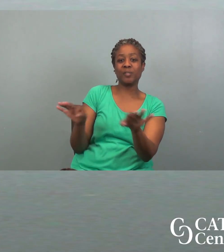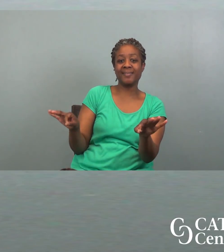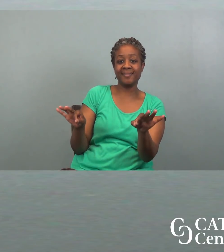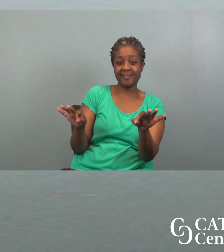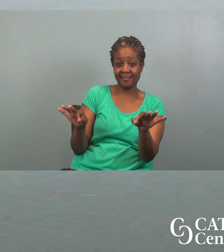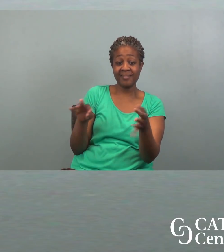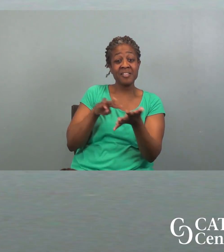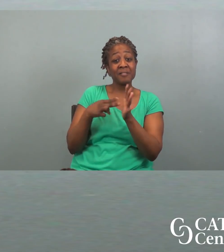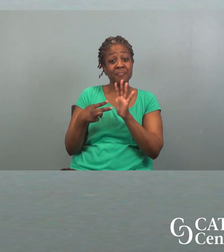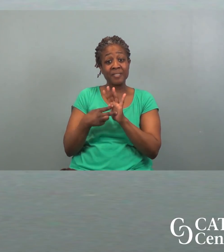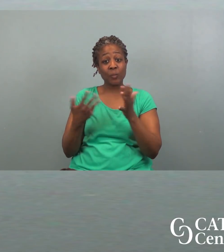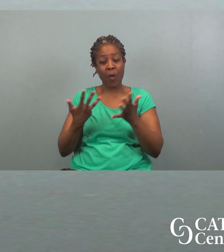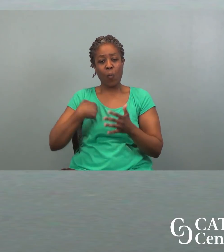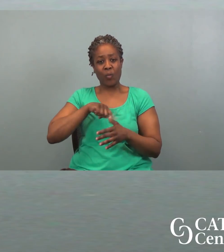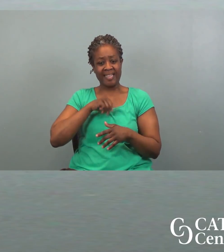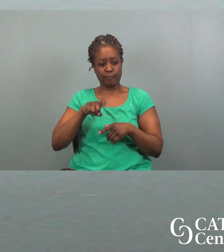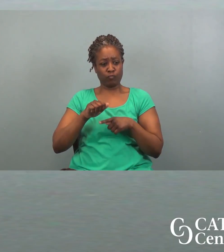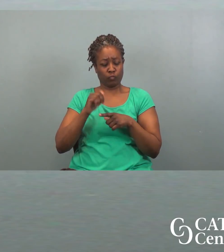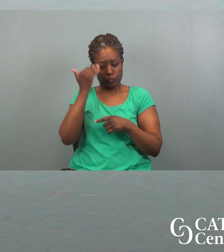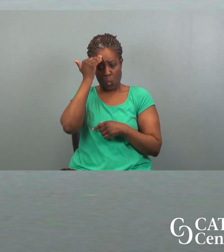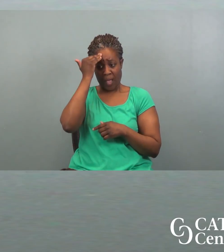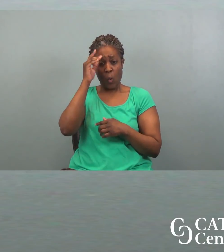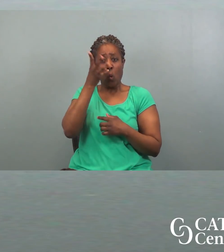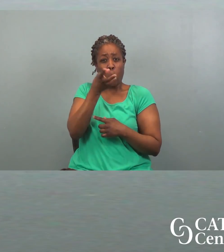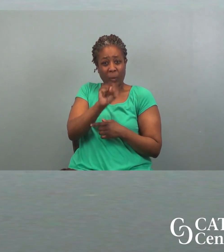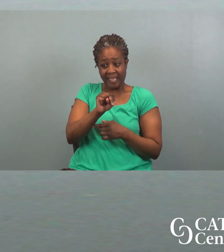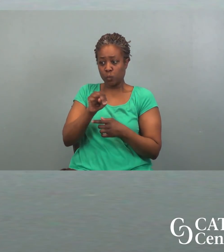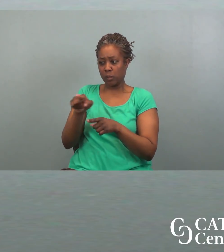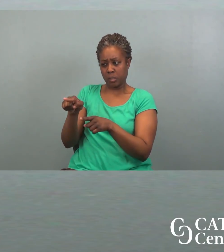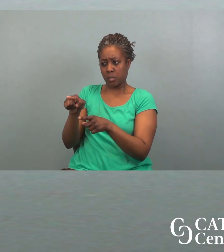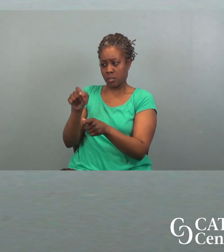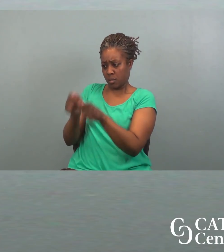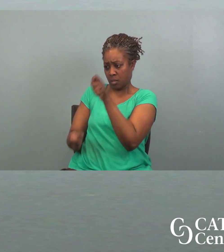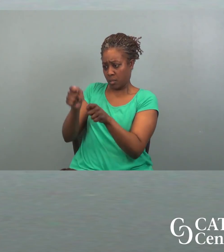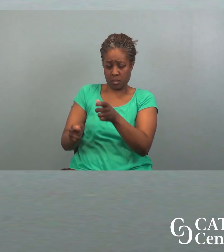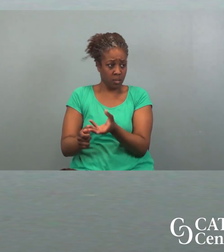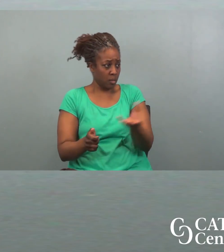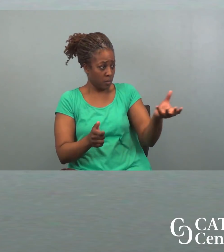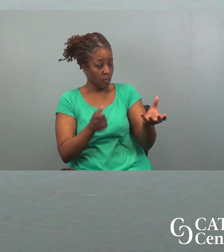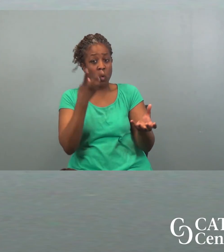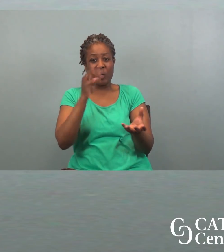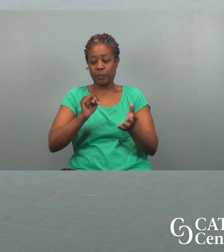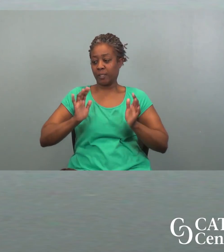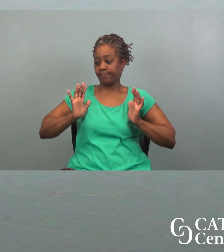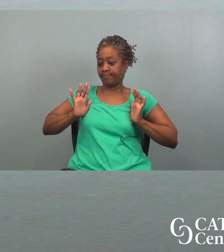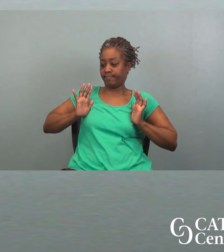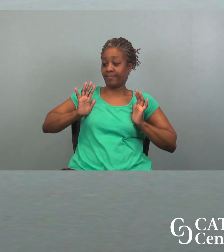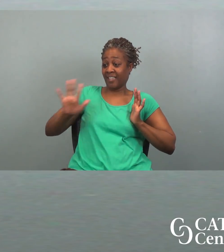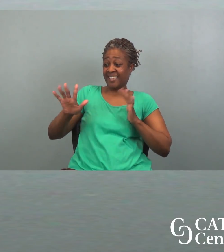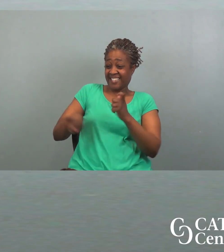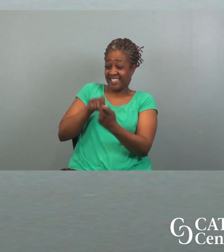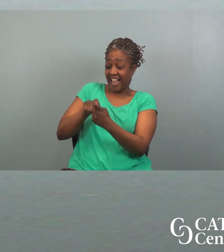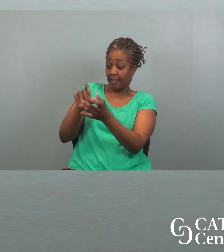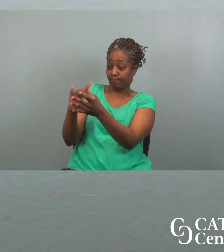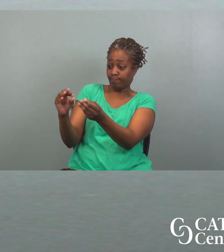the language production. Consequently, we have to know when to "fix" the source language from the client